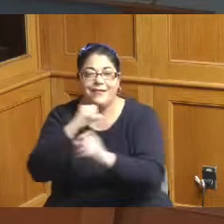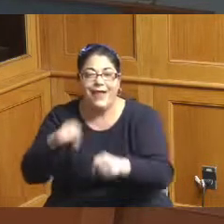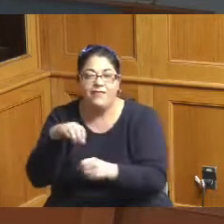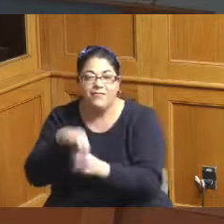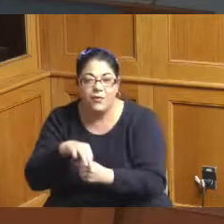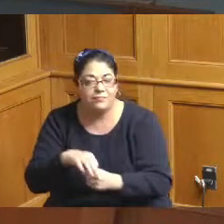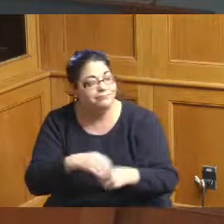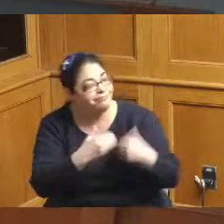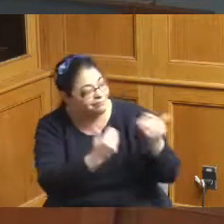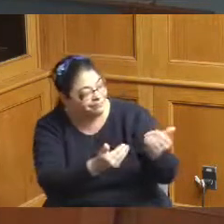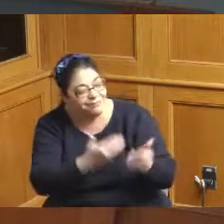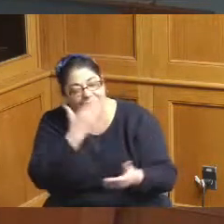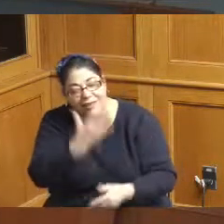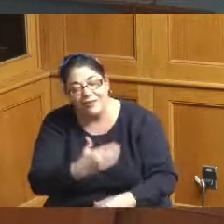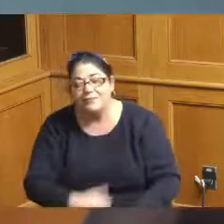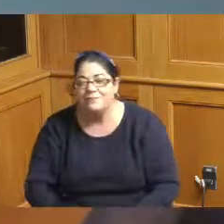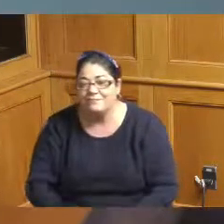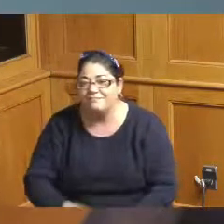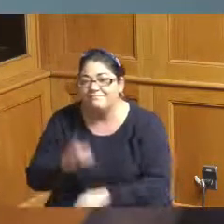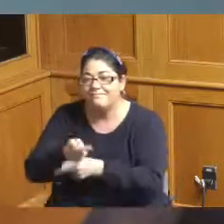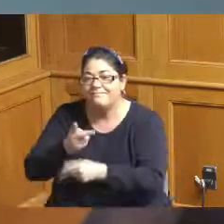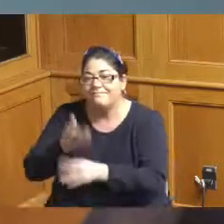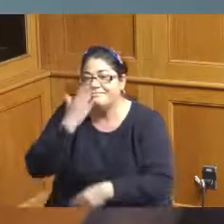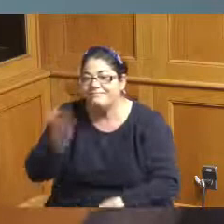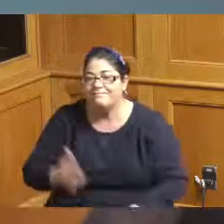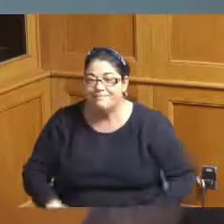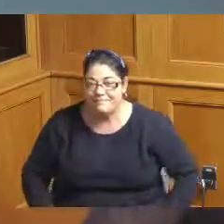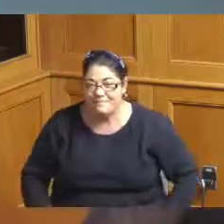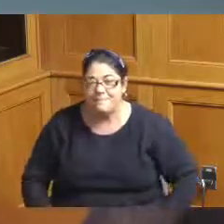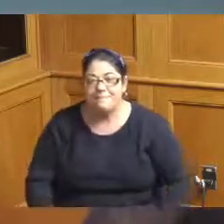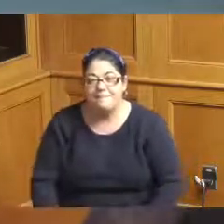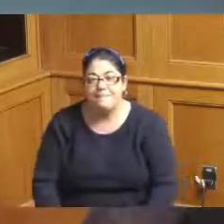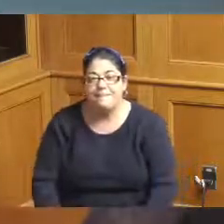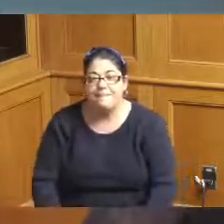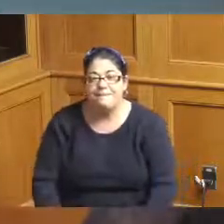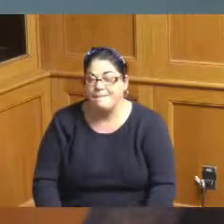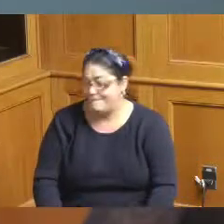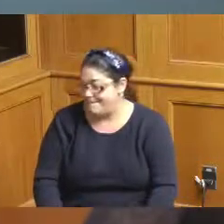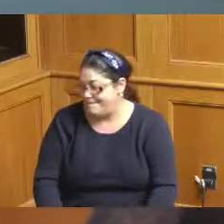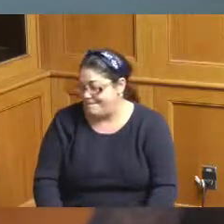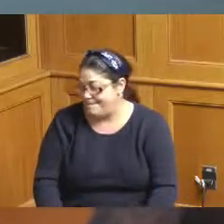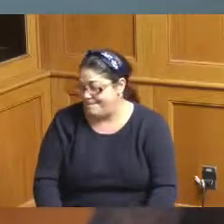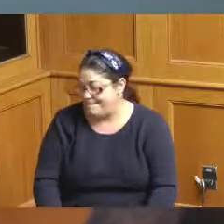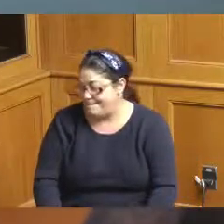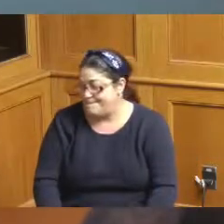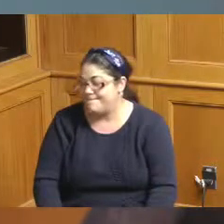absolutely thanks for having me uh-huh take care uh-huh okay we'll move on to item number two